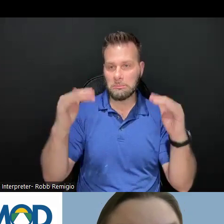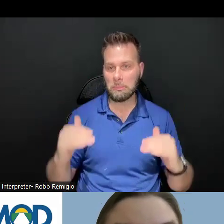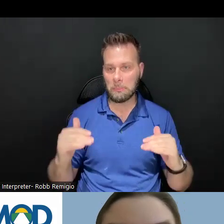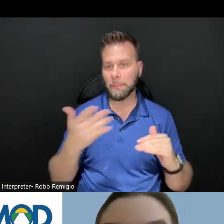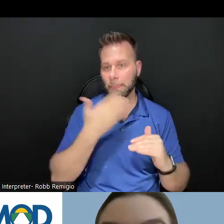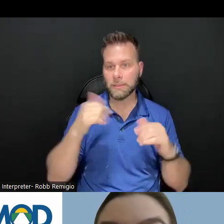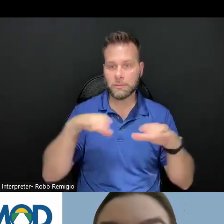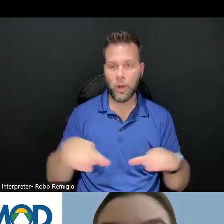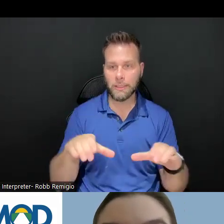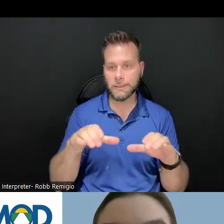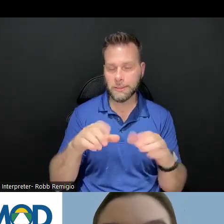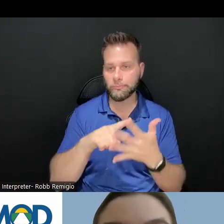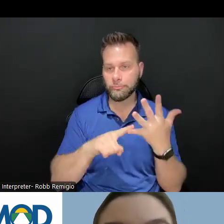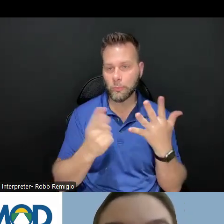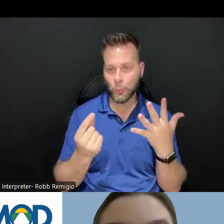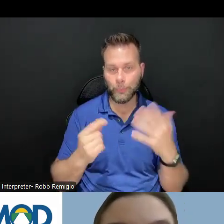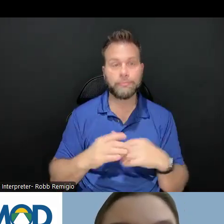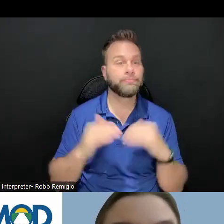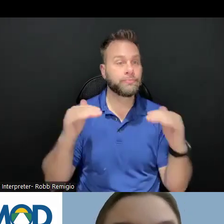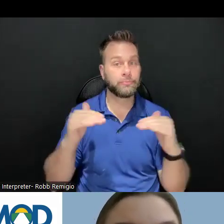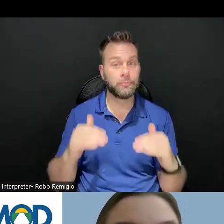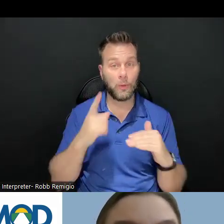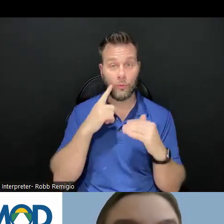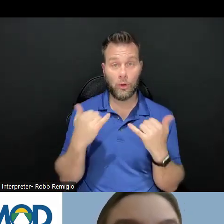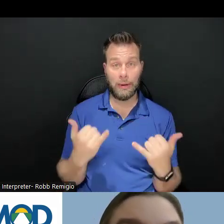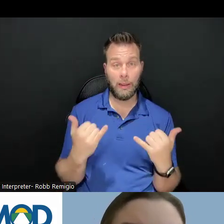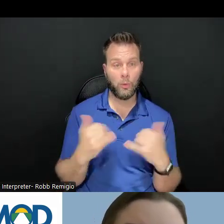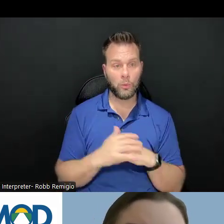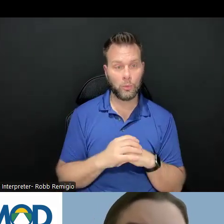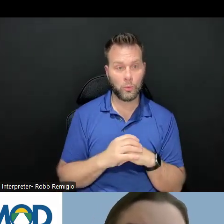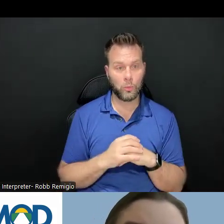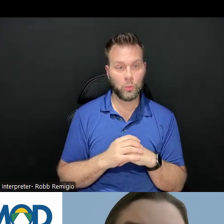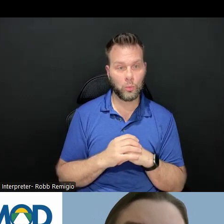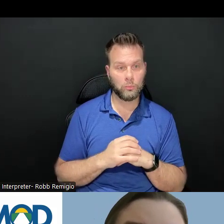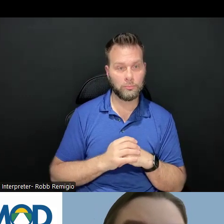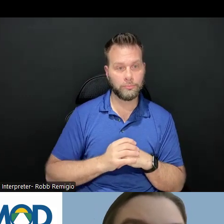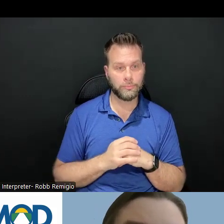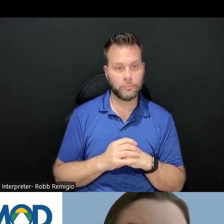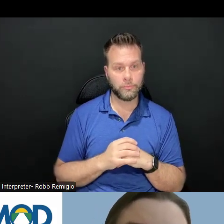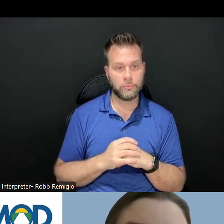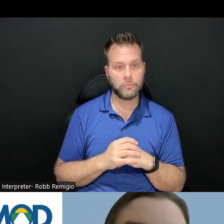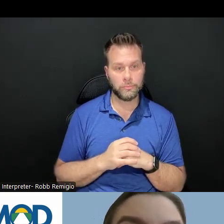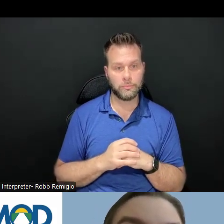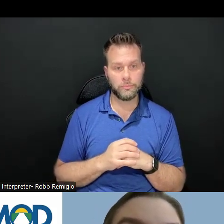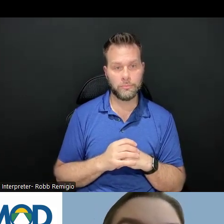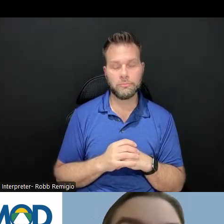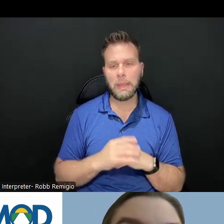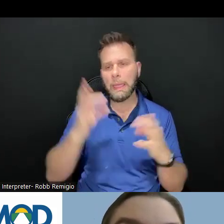detail and cover a lot more Best Practices later on, but a few from our end are to think about effective communication in